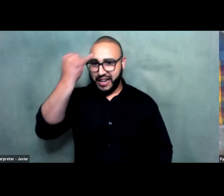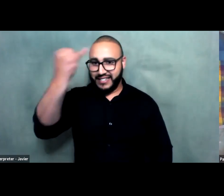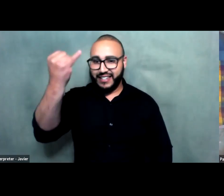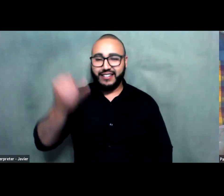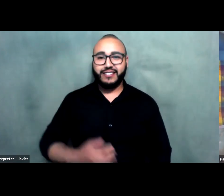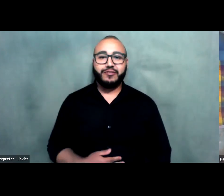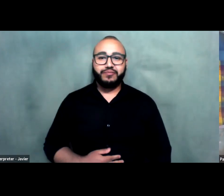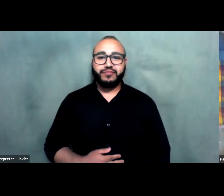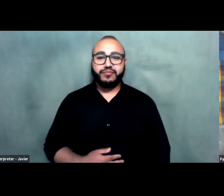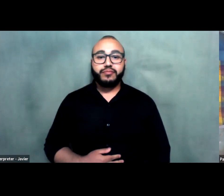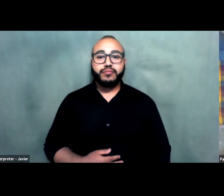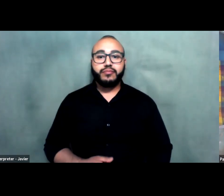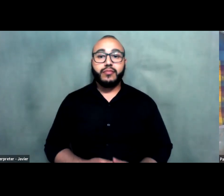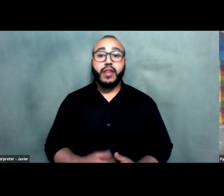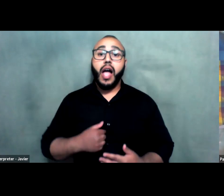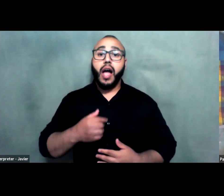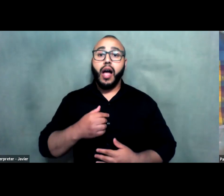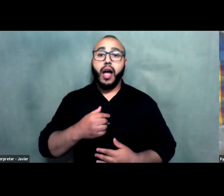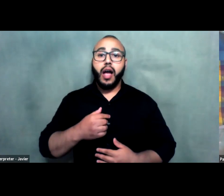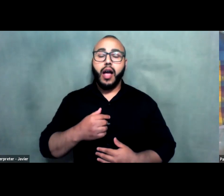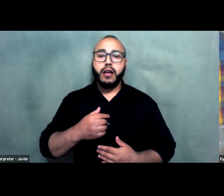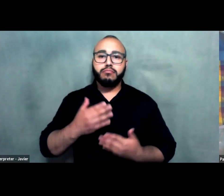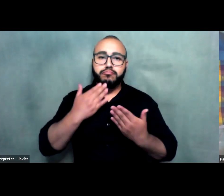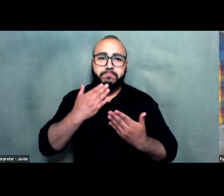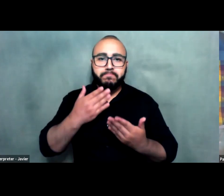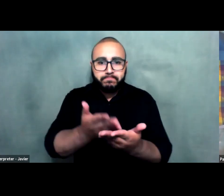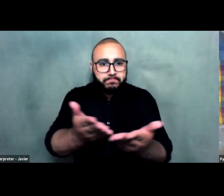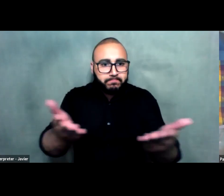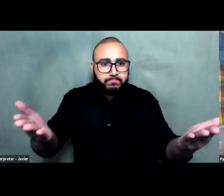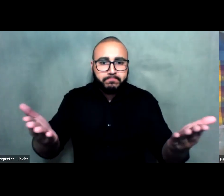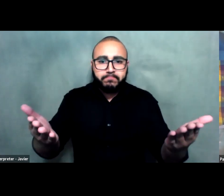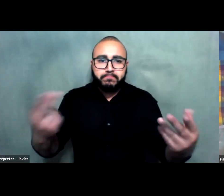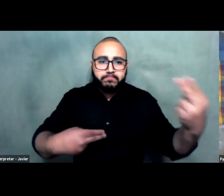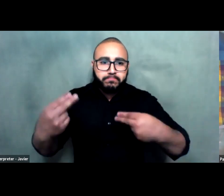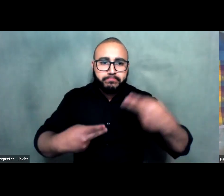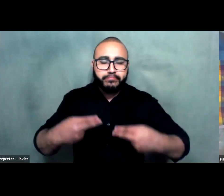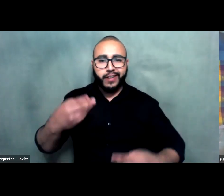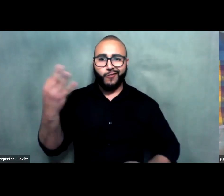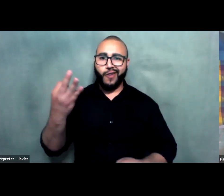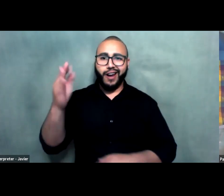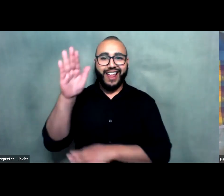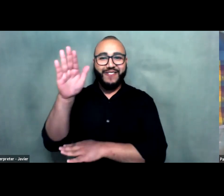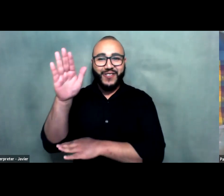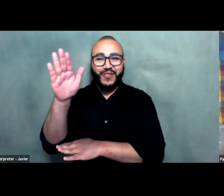And, and I appreciate you all for coming in on a Friday afternoon. And doing this, I'm